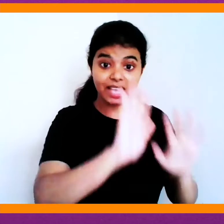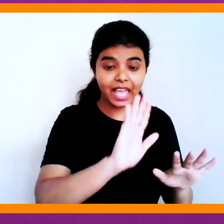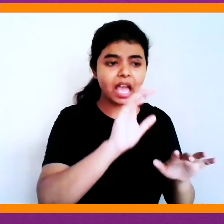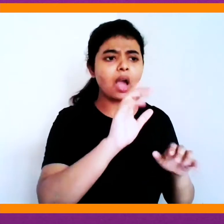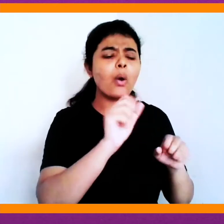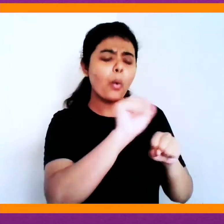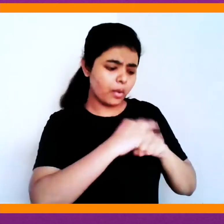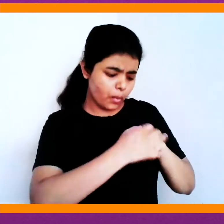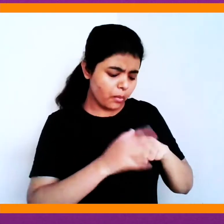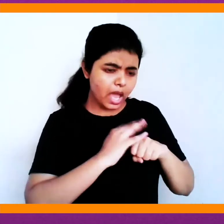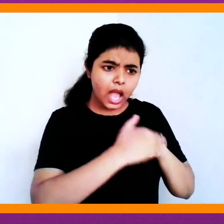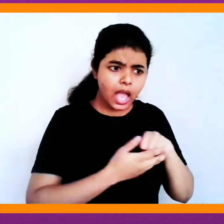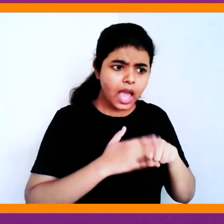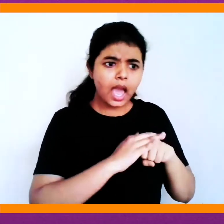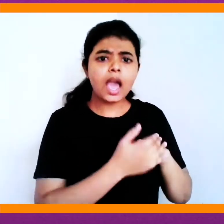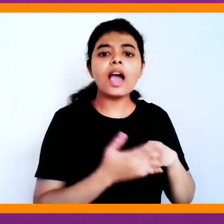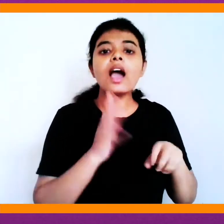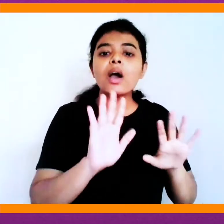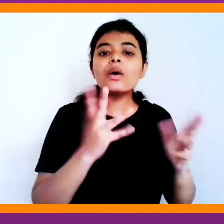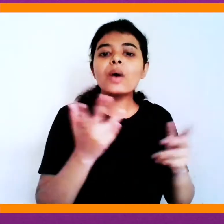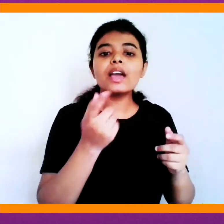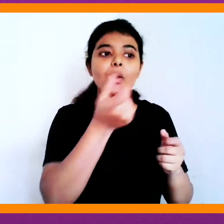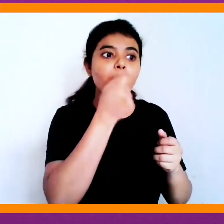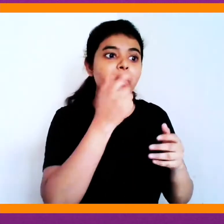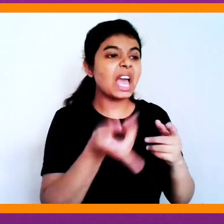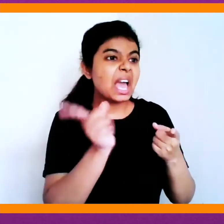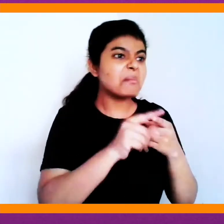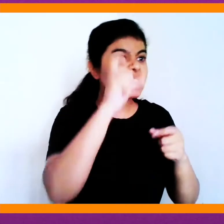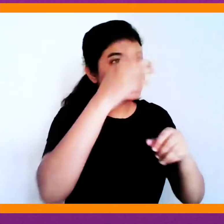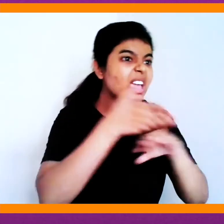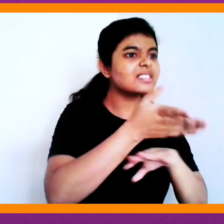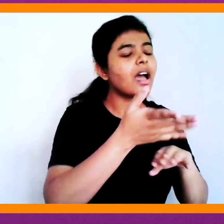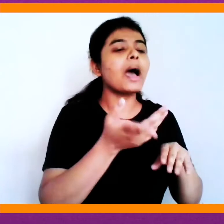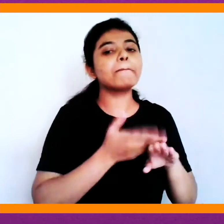contraceptive pills have a lesser risk of dying of breast cancer than women who have never used oral